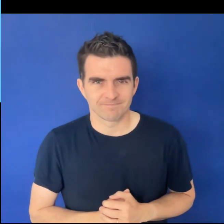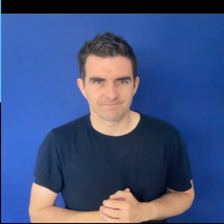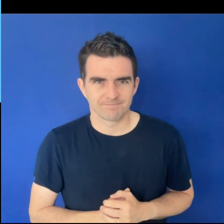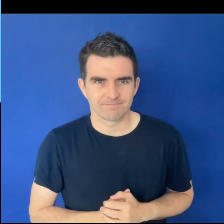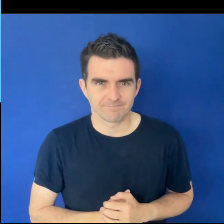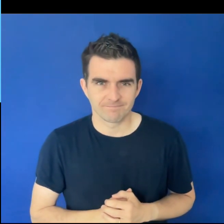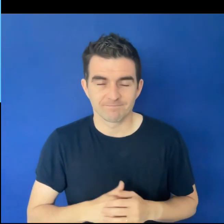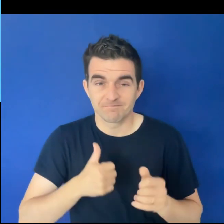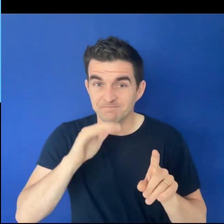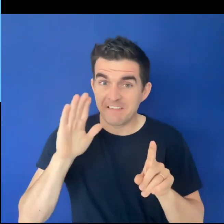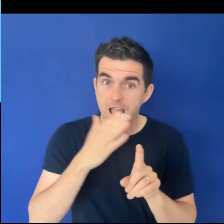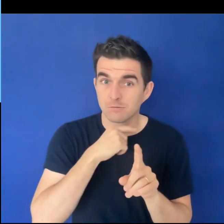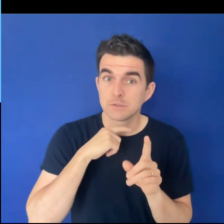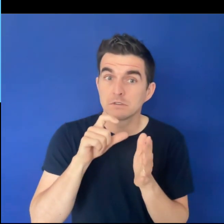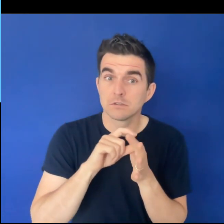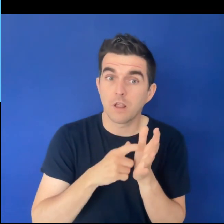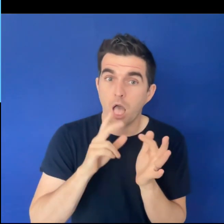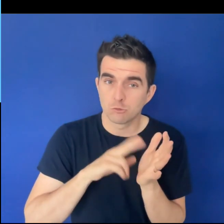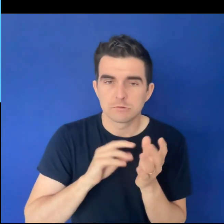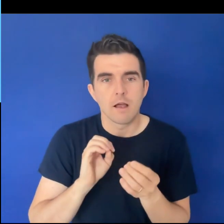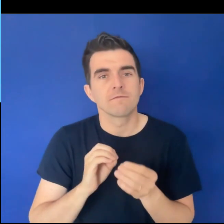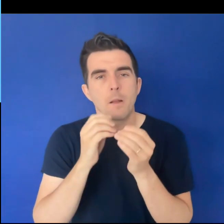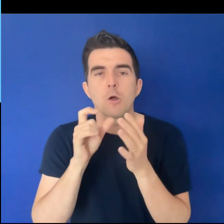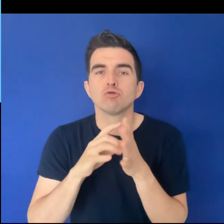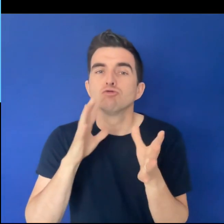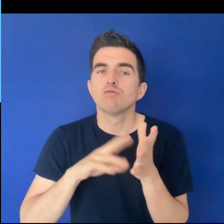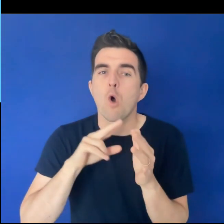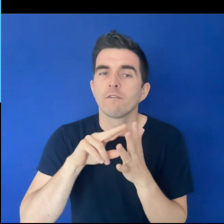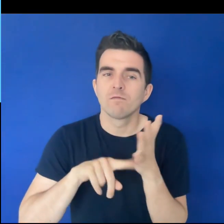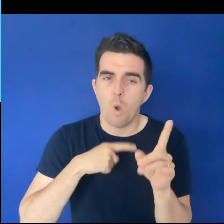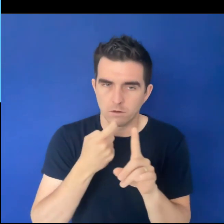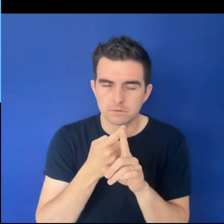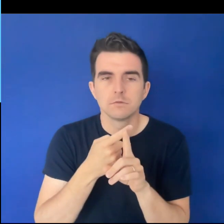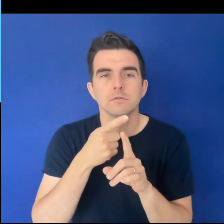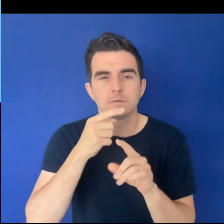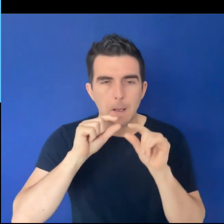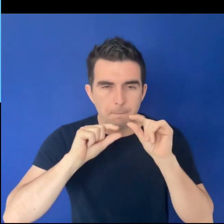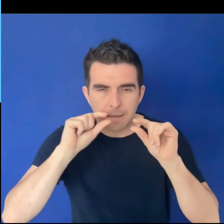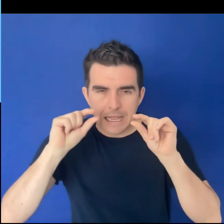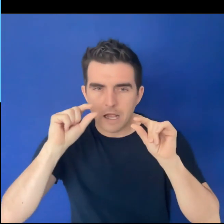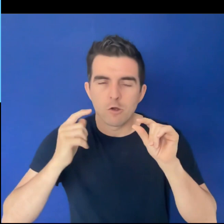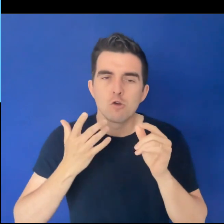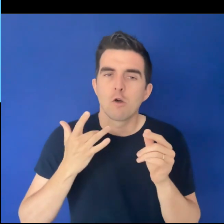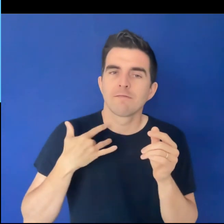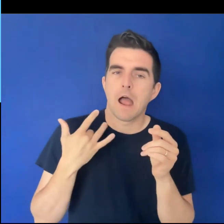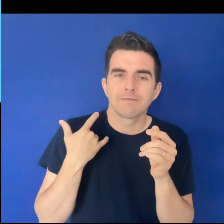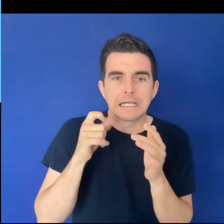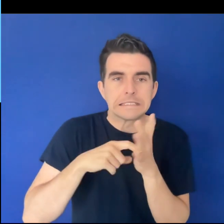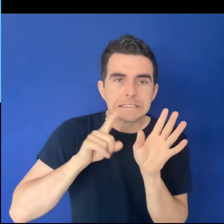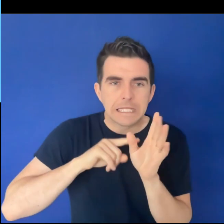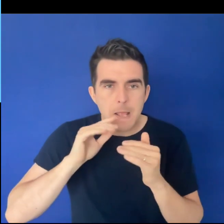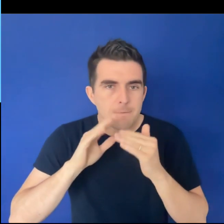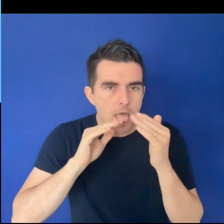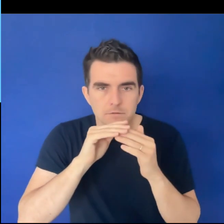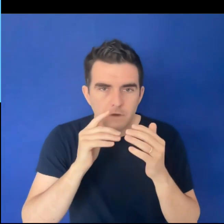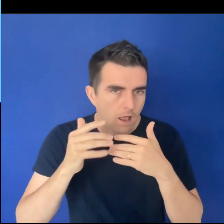Hey everyone, I’m Darren, the developer of DawnFolk, a miniature survival city builder about bringing light back to the world.